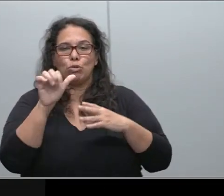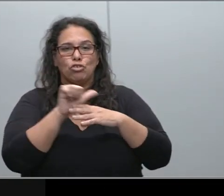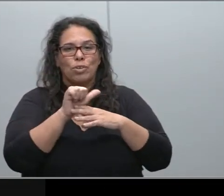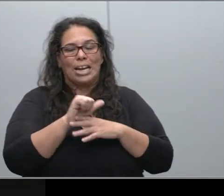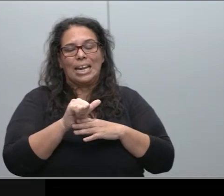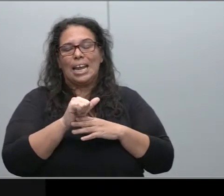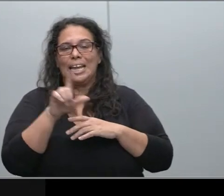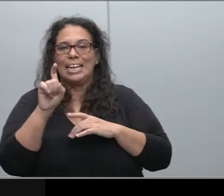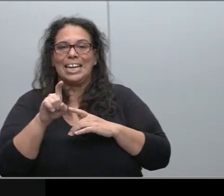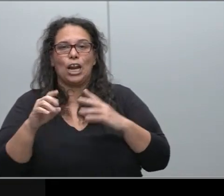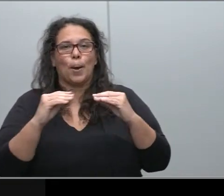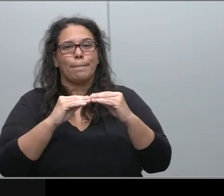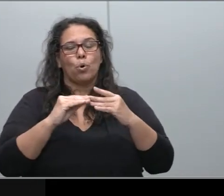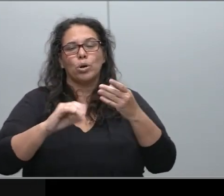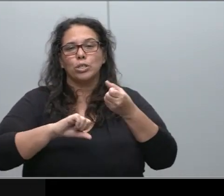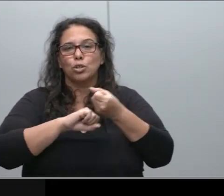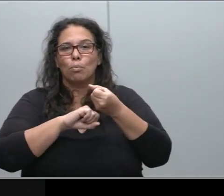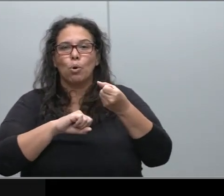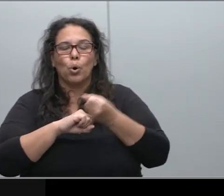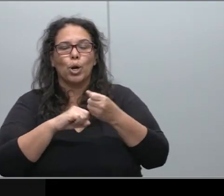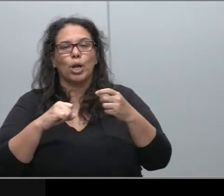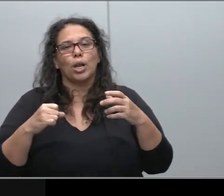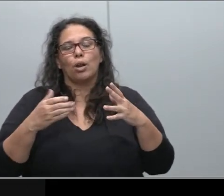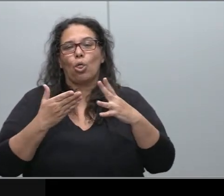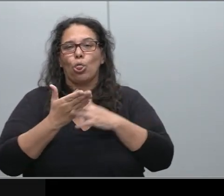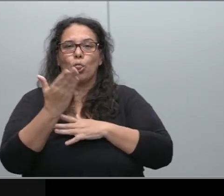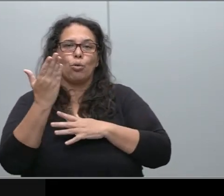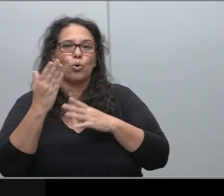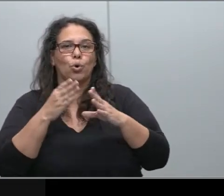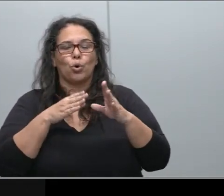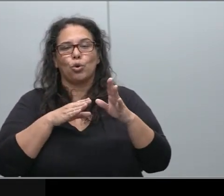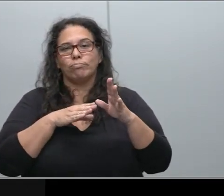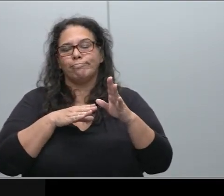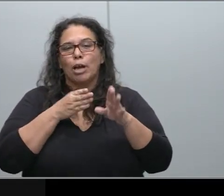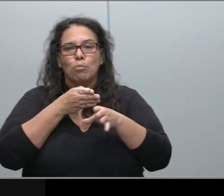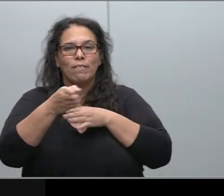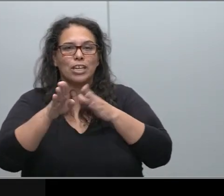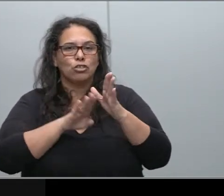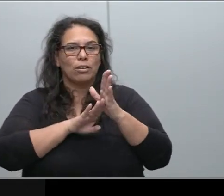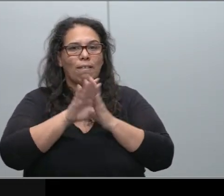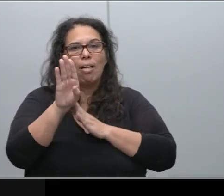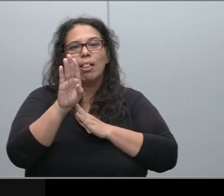Alrighty, we're gonna move onto the next. Thank you (chuckles). - Dr. Salazar, can I just add one more piece? I mean, you said it so well.